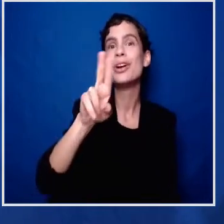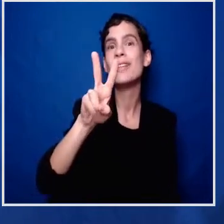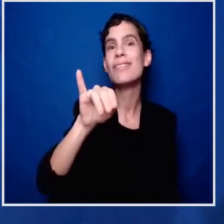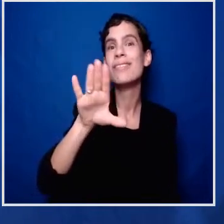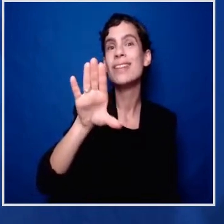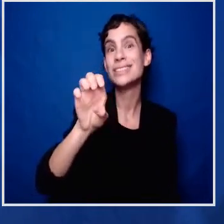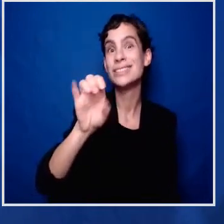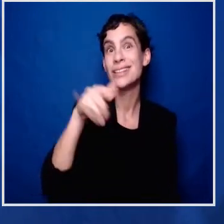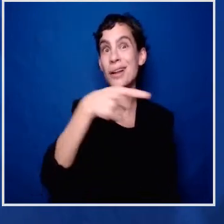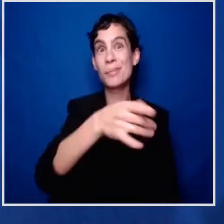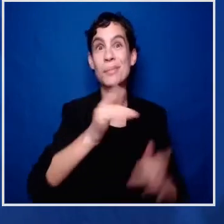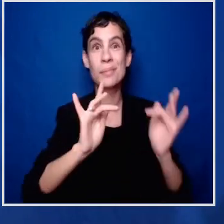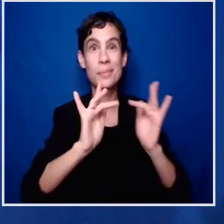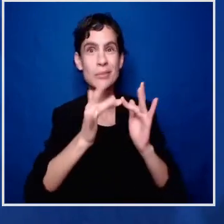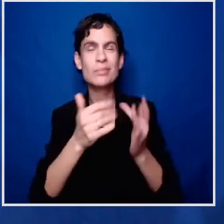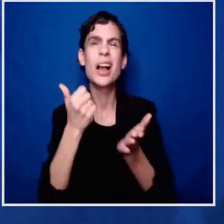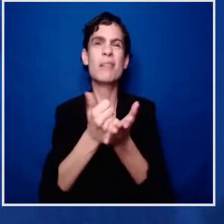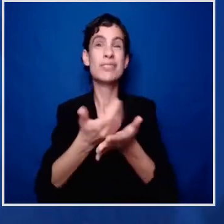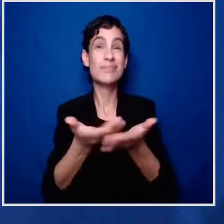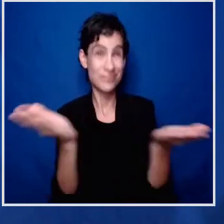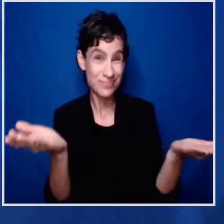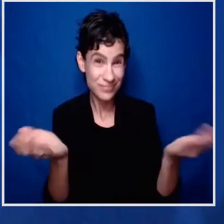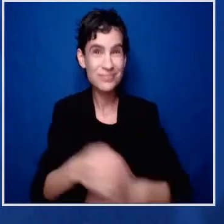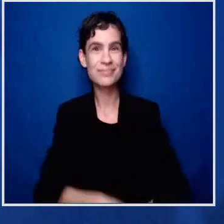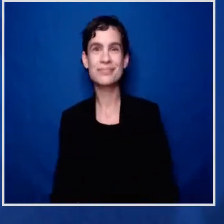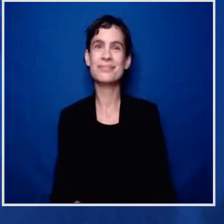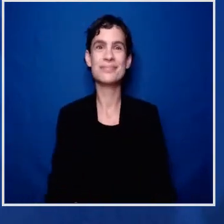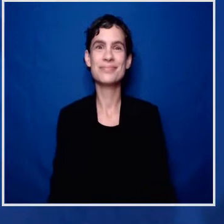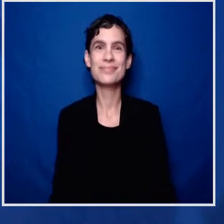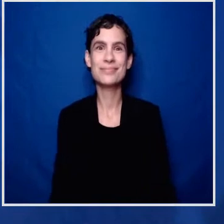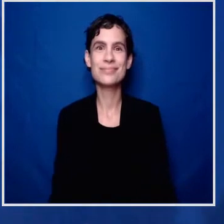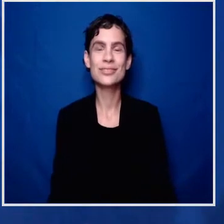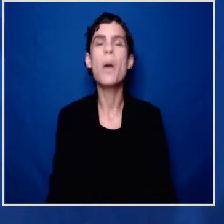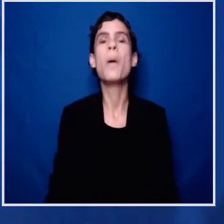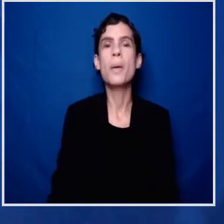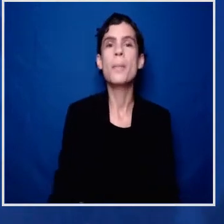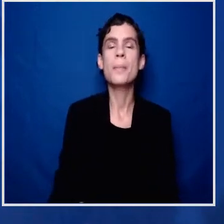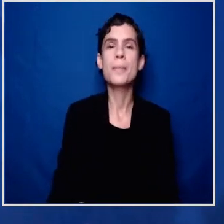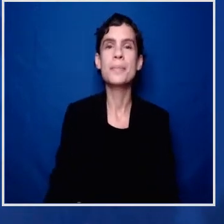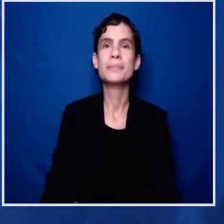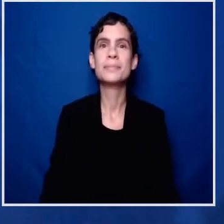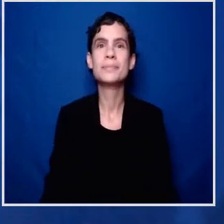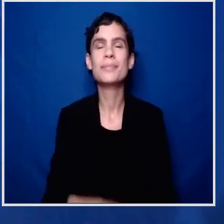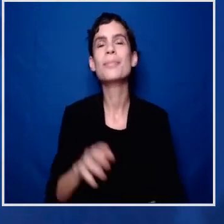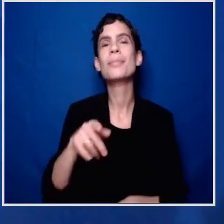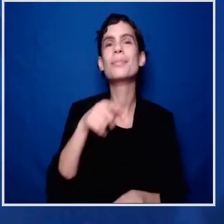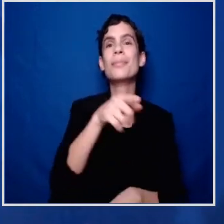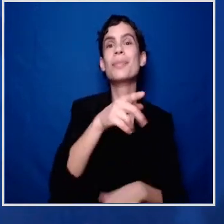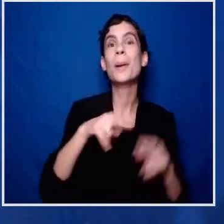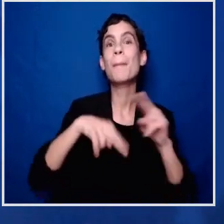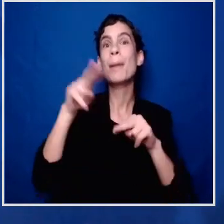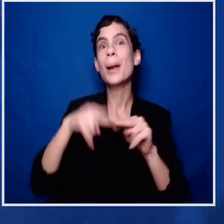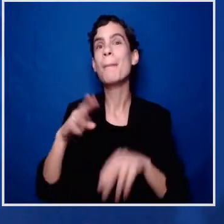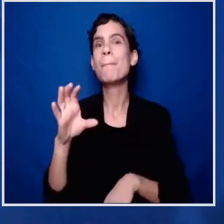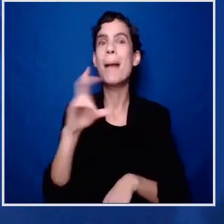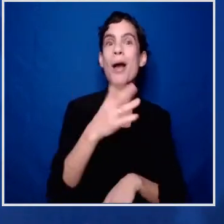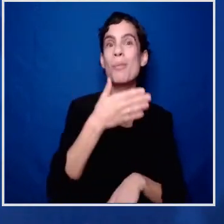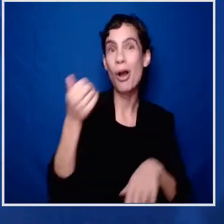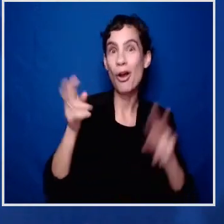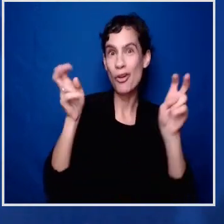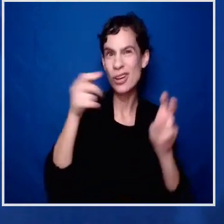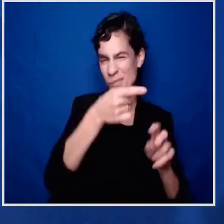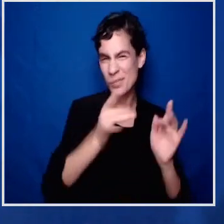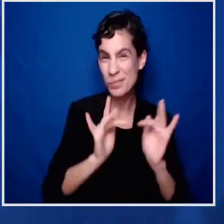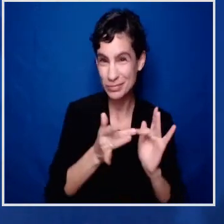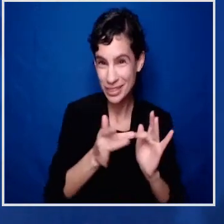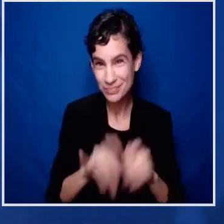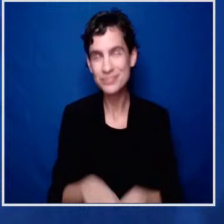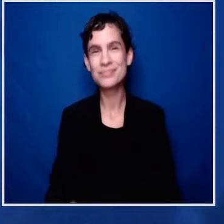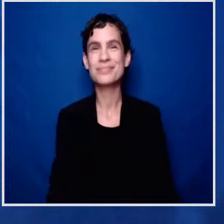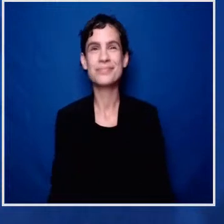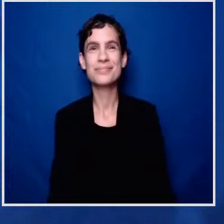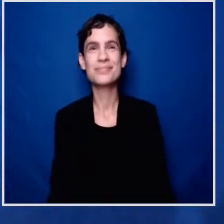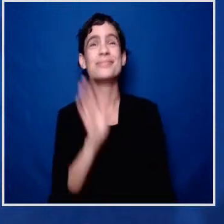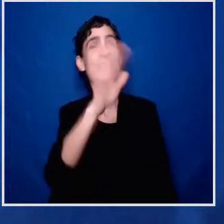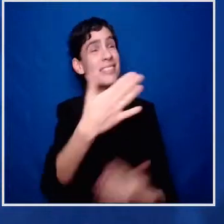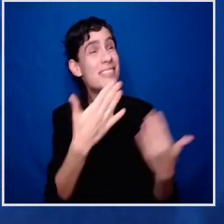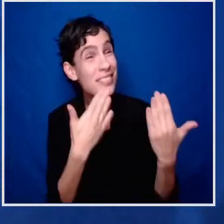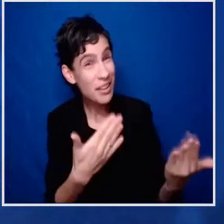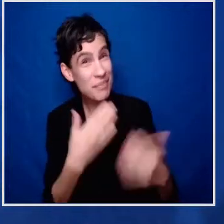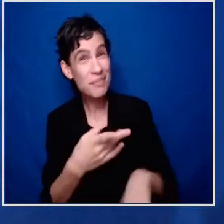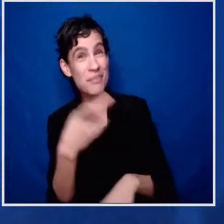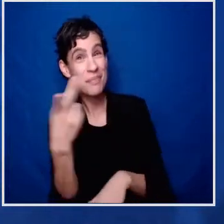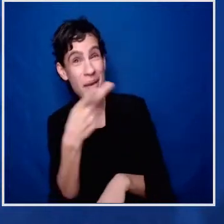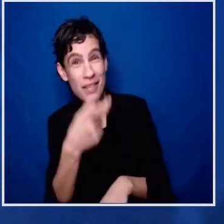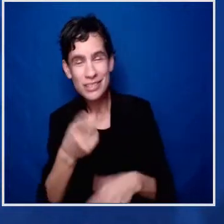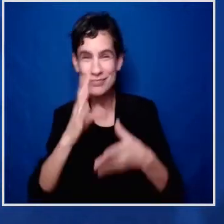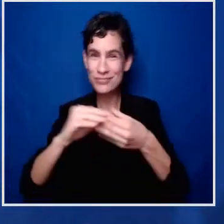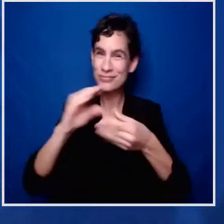HELP AMERICA BUILD BACK, BETTER.